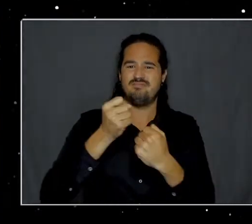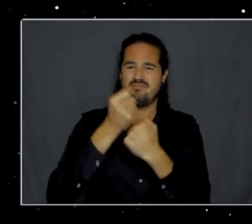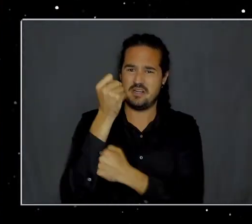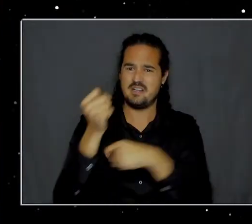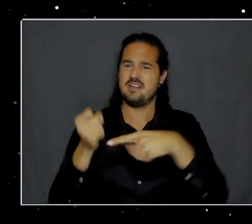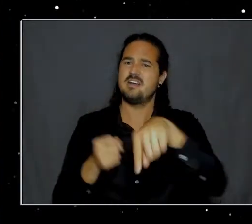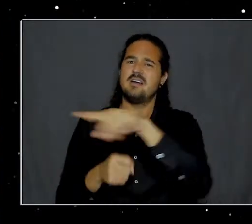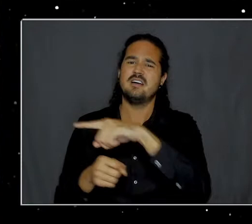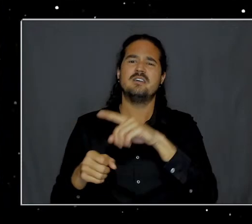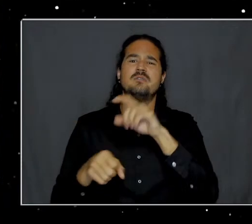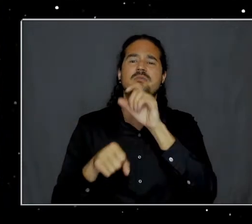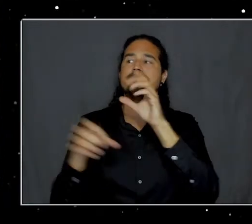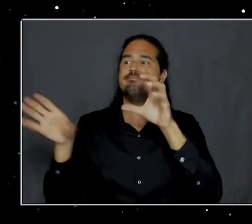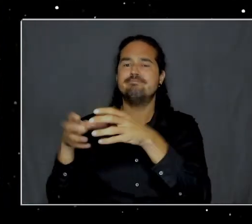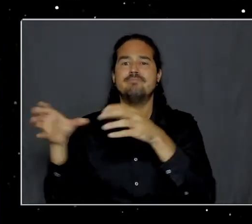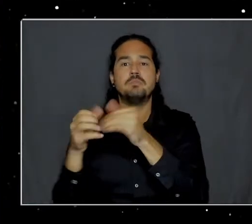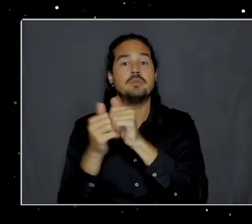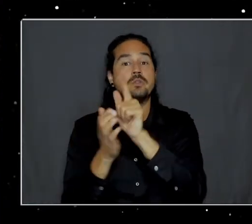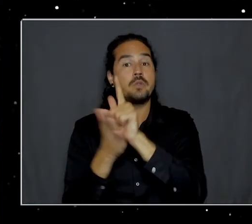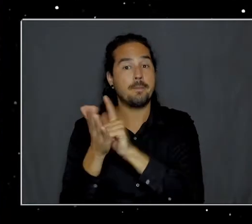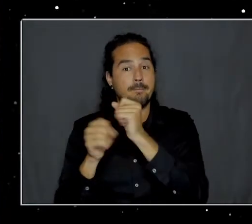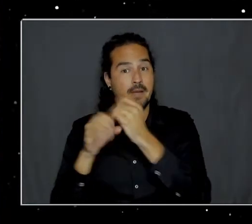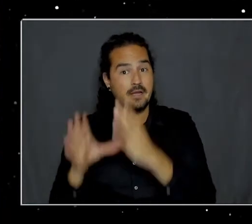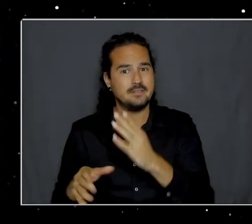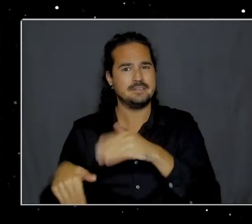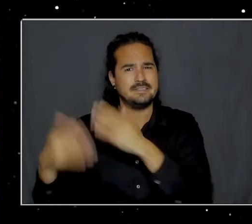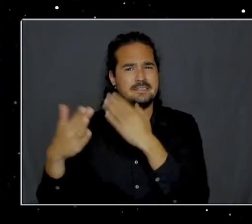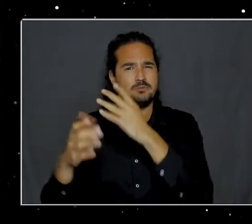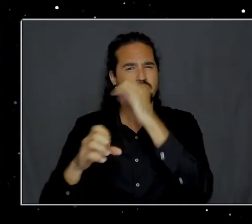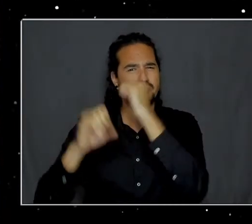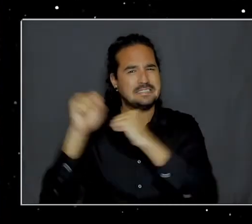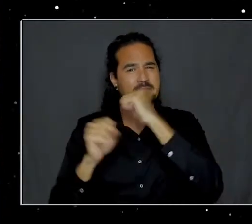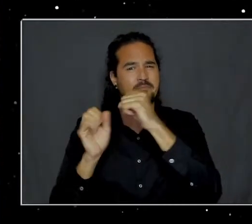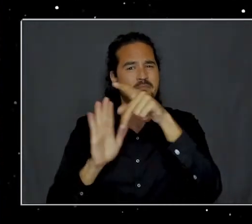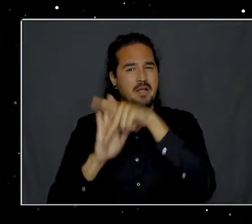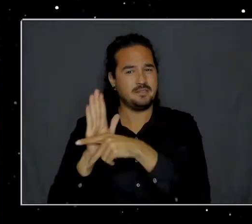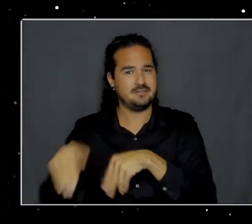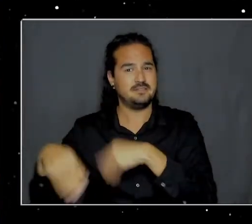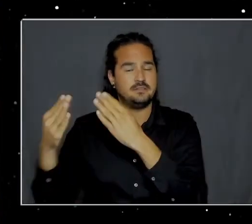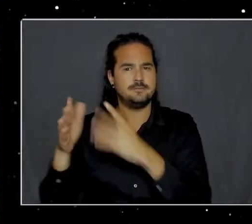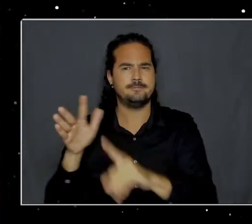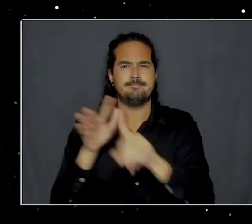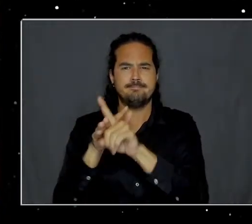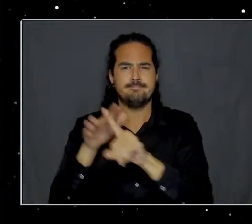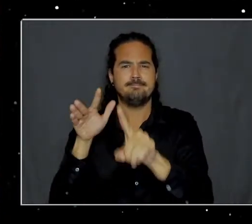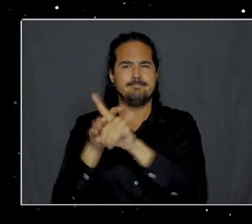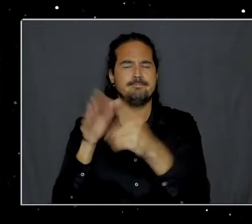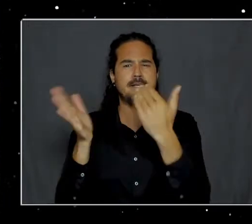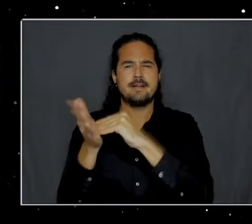AND FOUNDATIONAL. THE FAMILIES WORKED ALL SESSION TO MEET WITH LAWMAKERS, TO MAKE